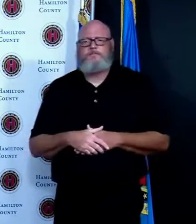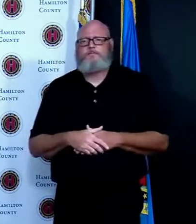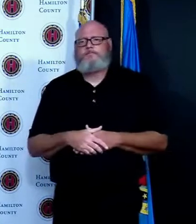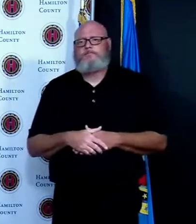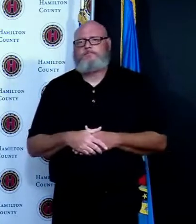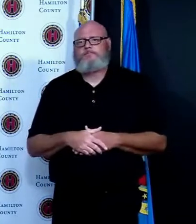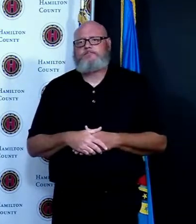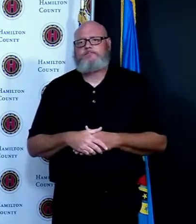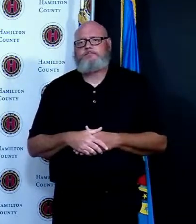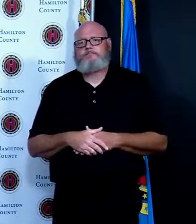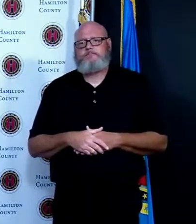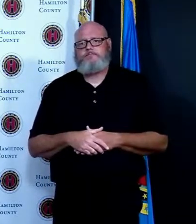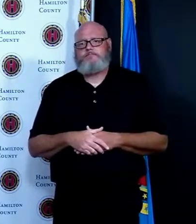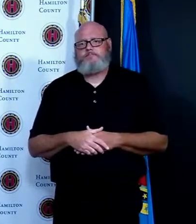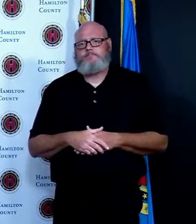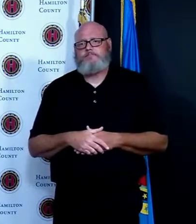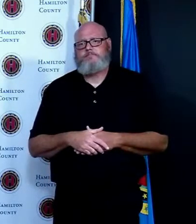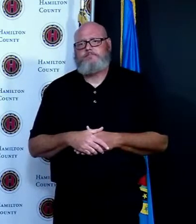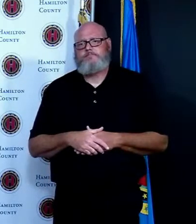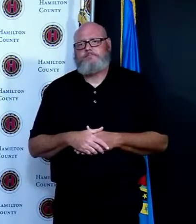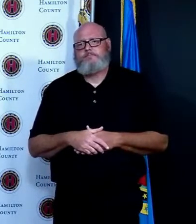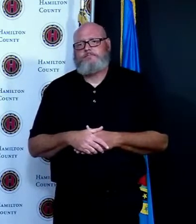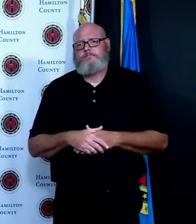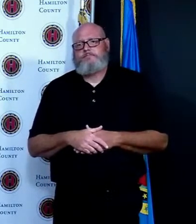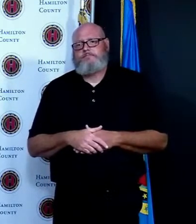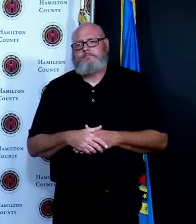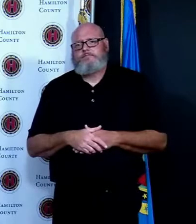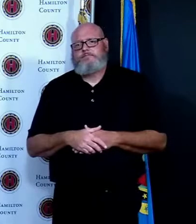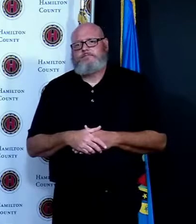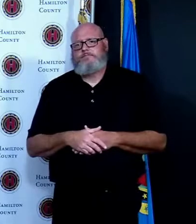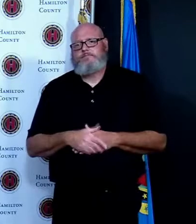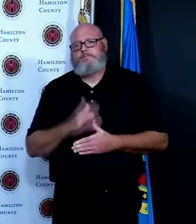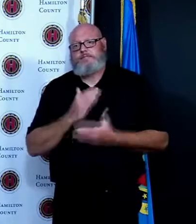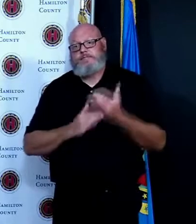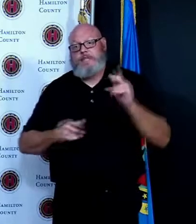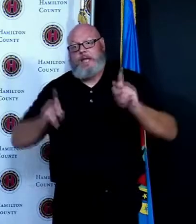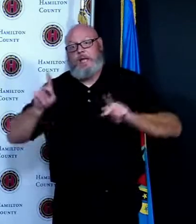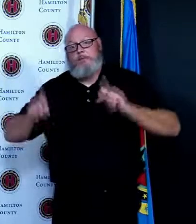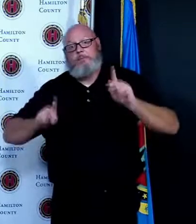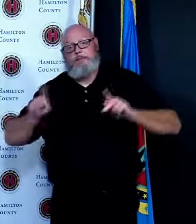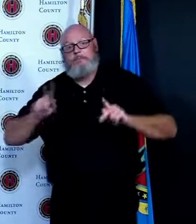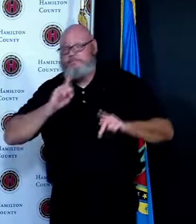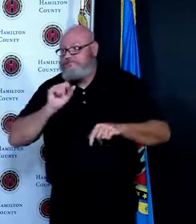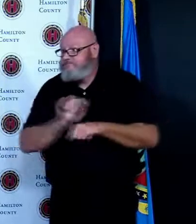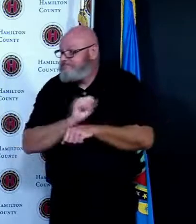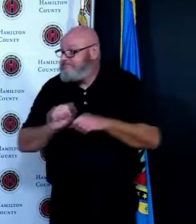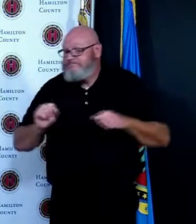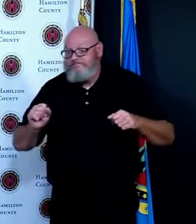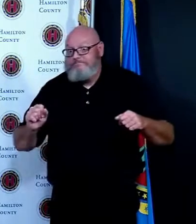for those residents to to have some services such as food delivery or rental assistance